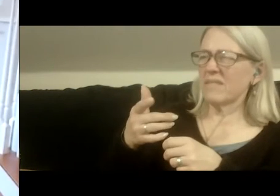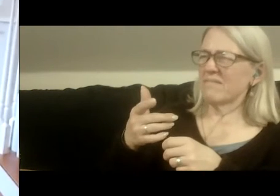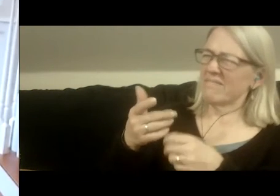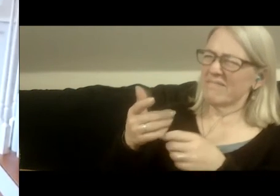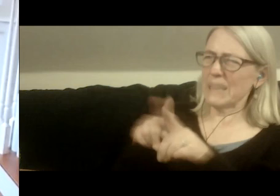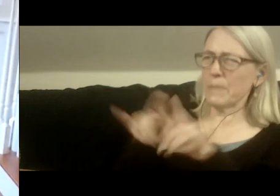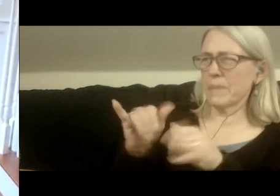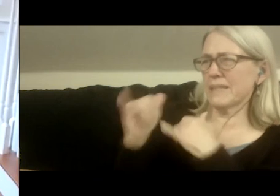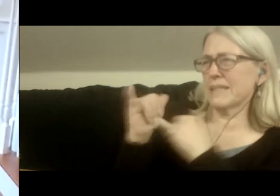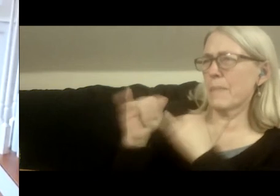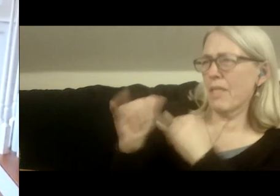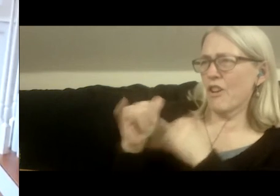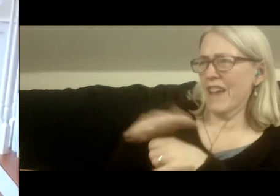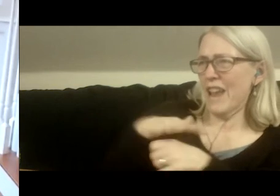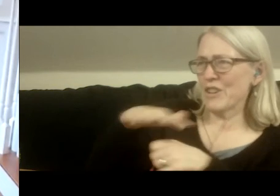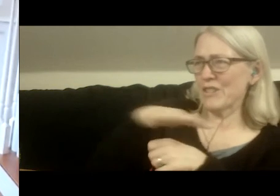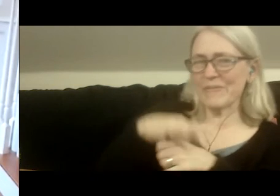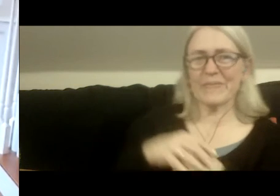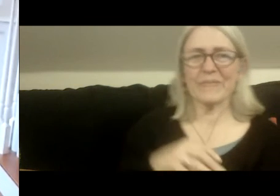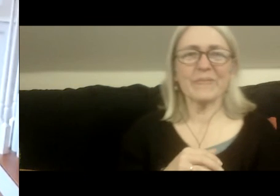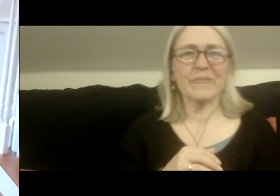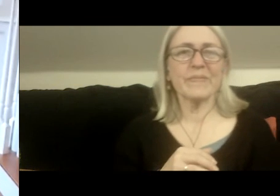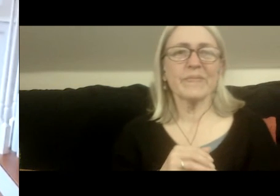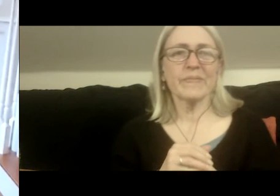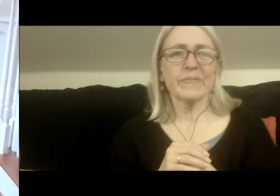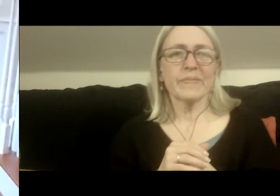Let's talk about the Facilities Management Planning Design Construction Team.